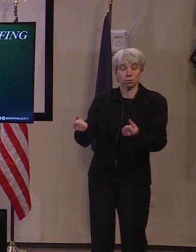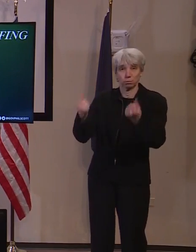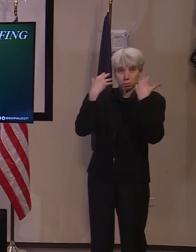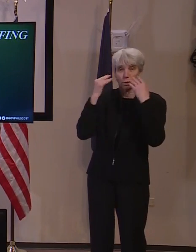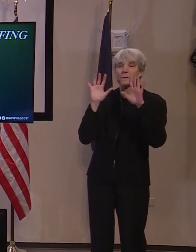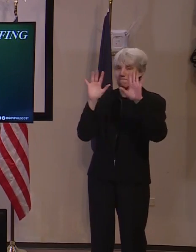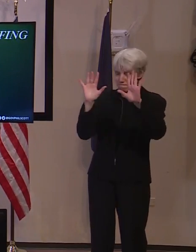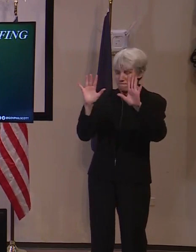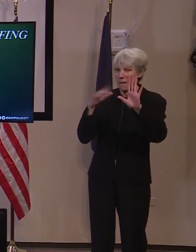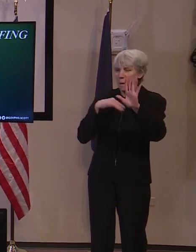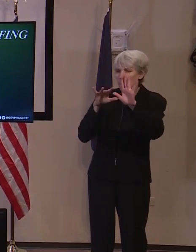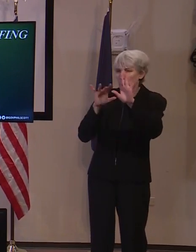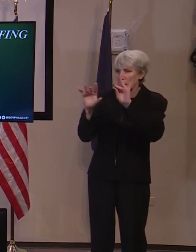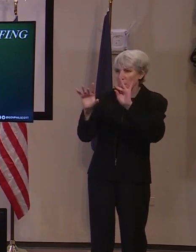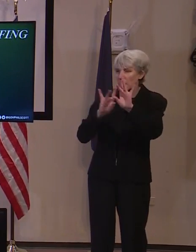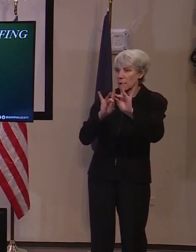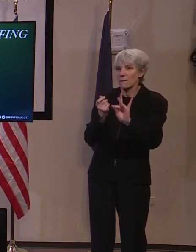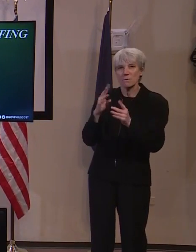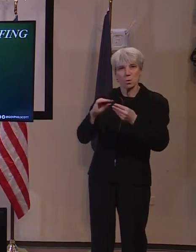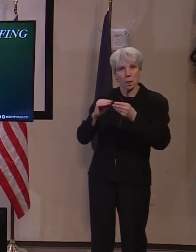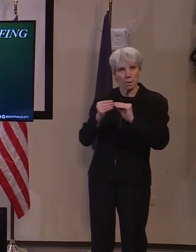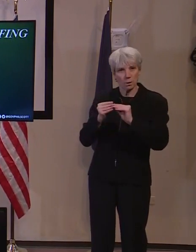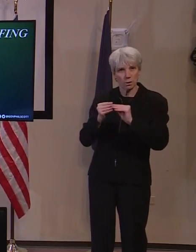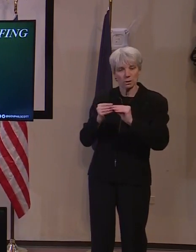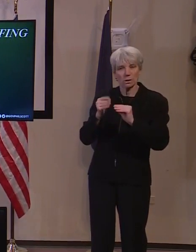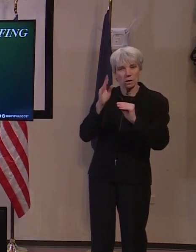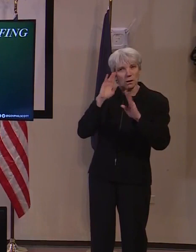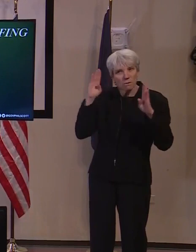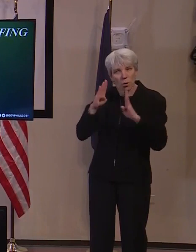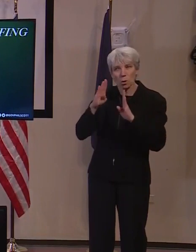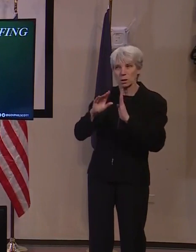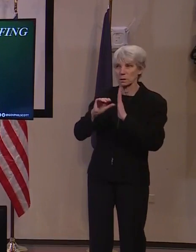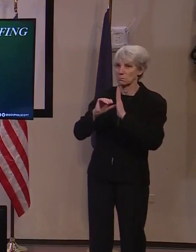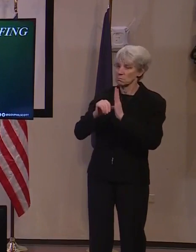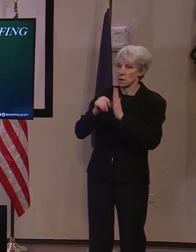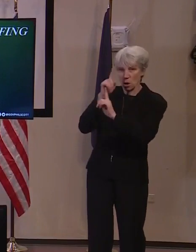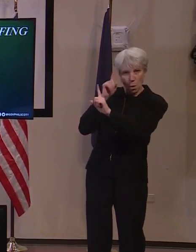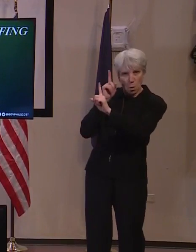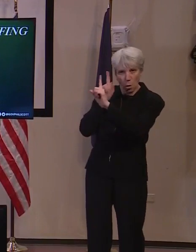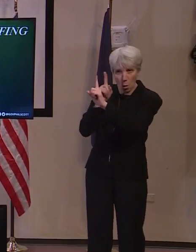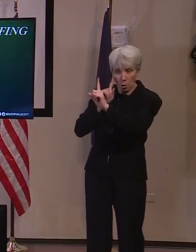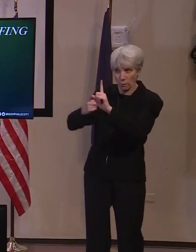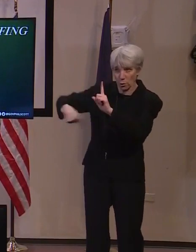help you accomplished what you should do as we approach these next few weeks.